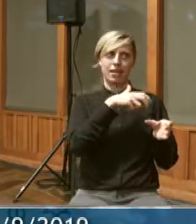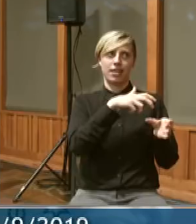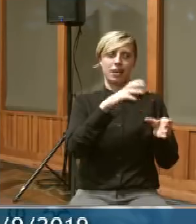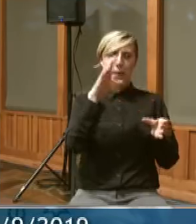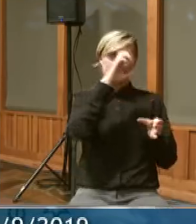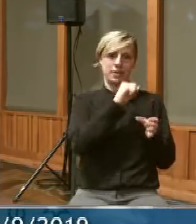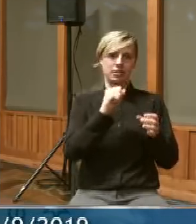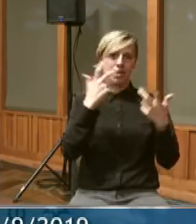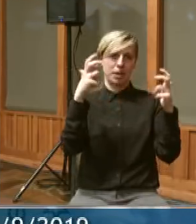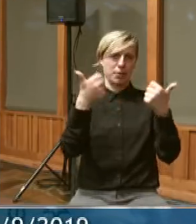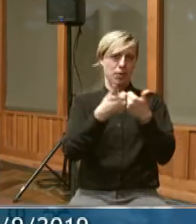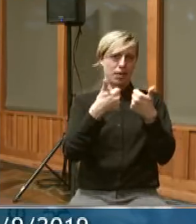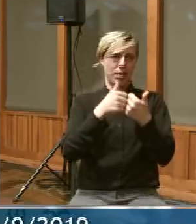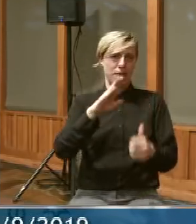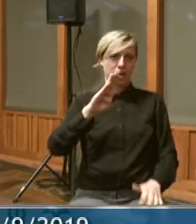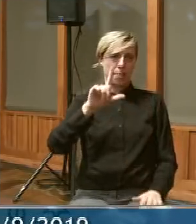. >> THANK YOU FOR COMING TODAY